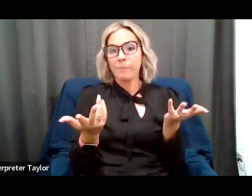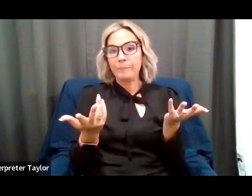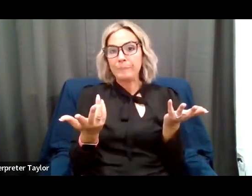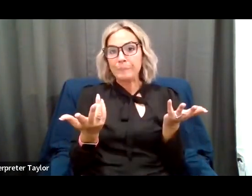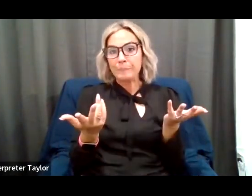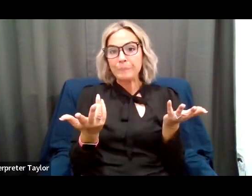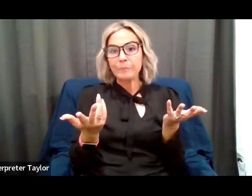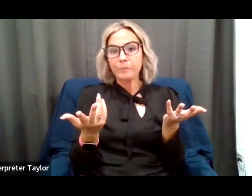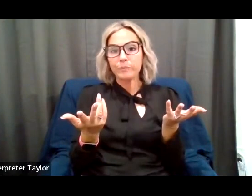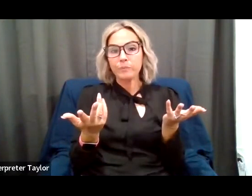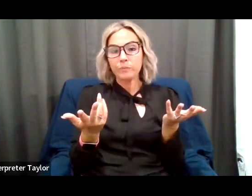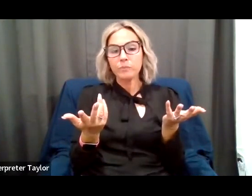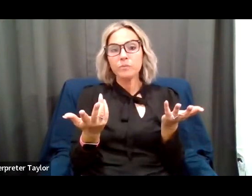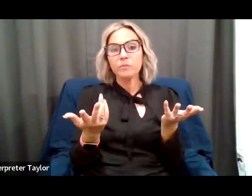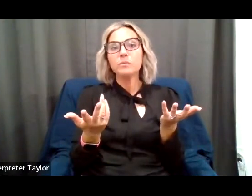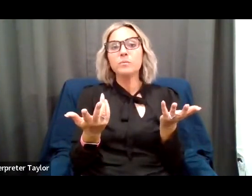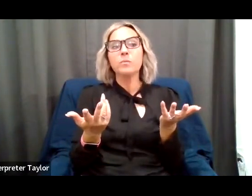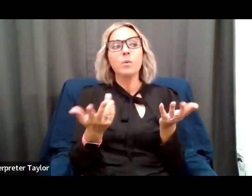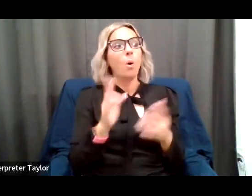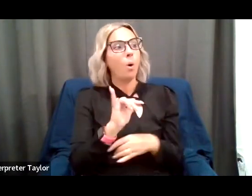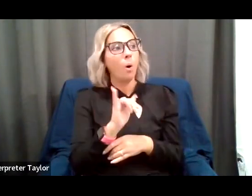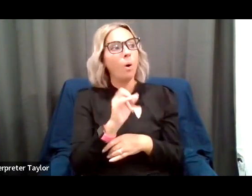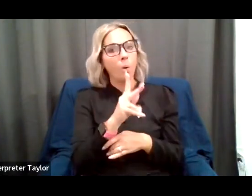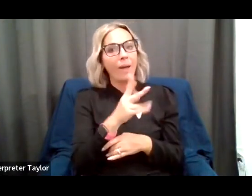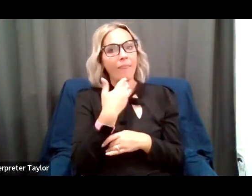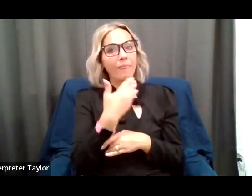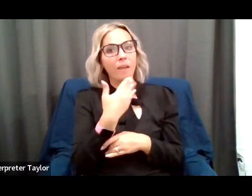Um, o-okay. Thank you.